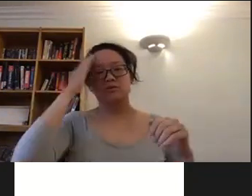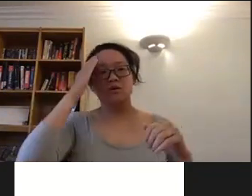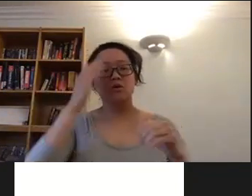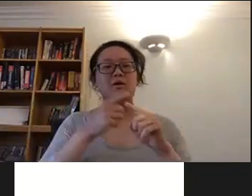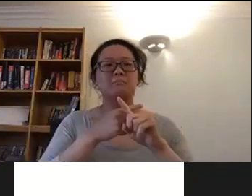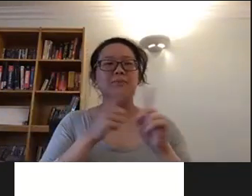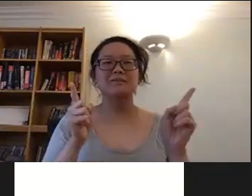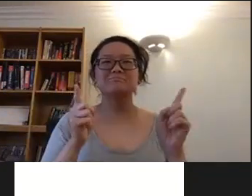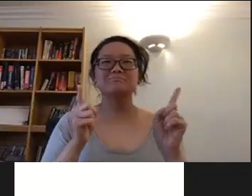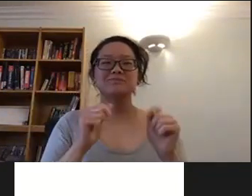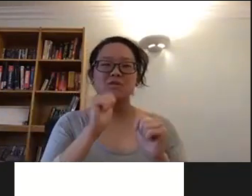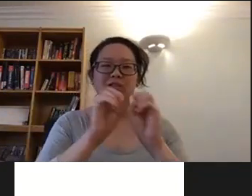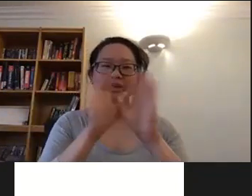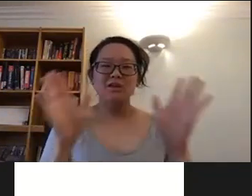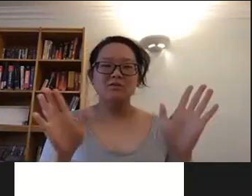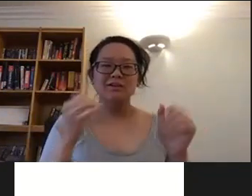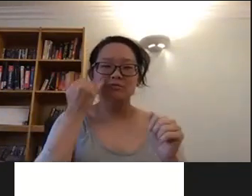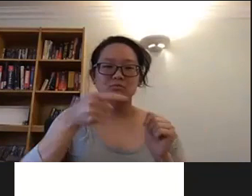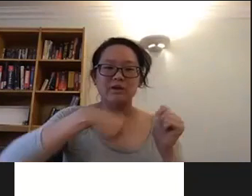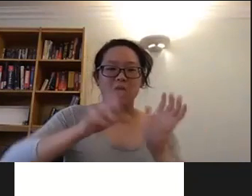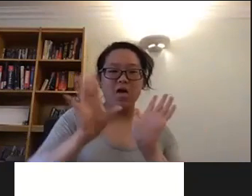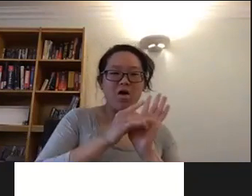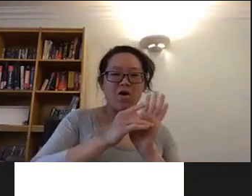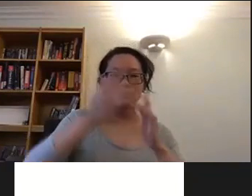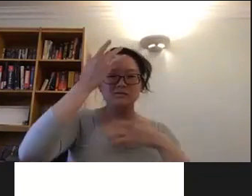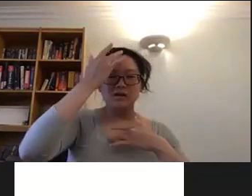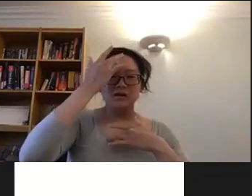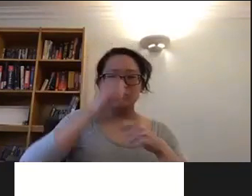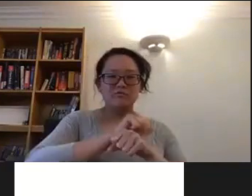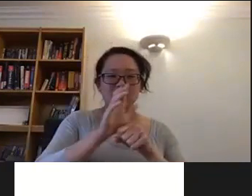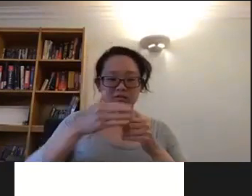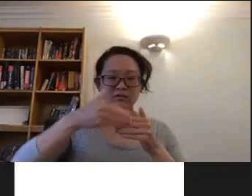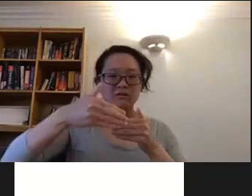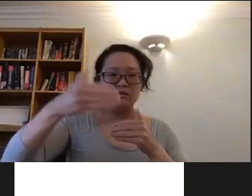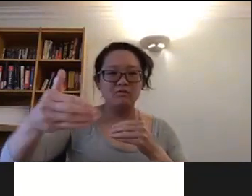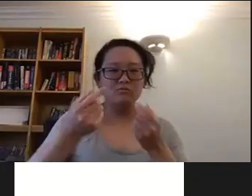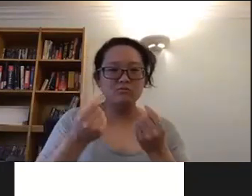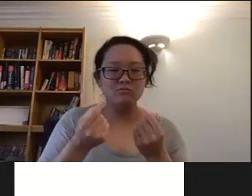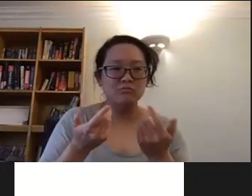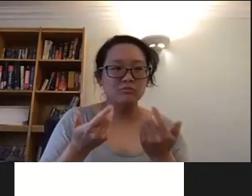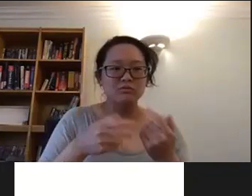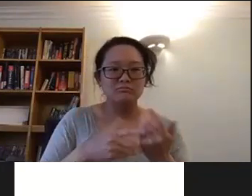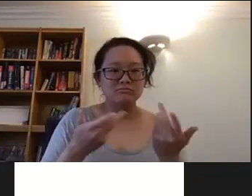to do if you're coughing, but it's not really clear to the Deaf community, like what do I do if I get sick?